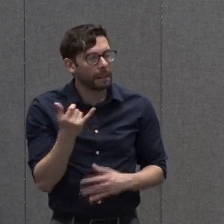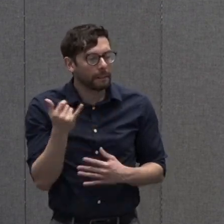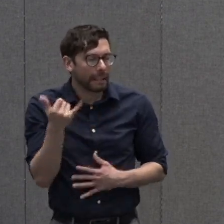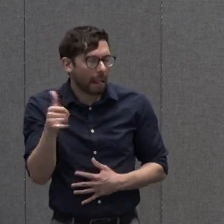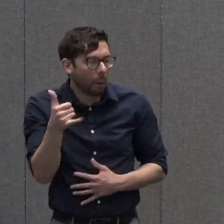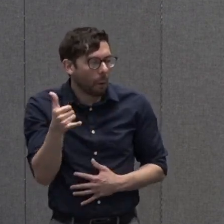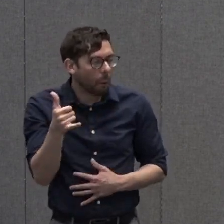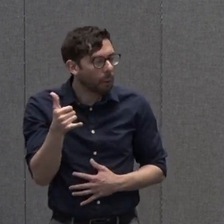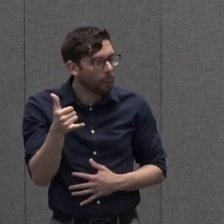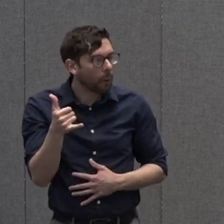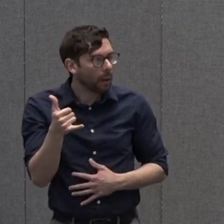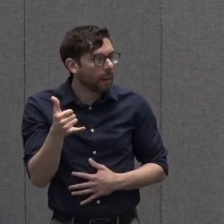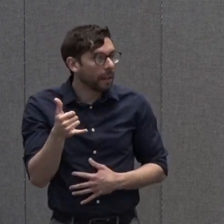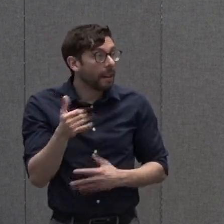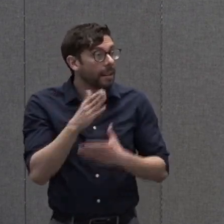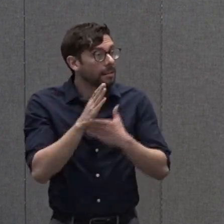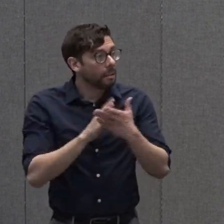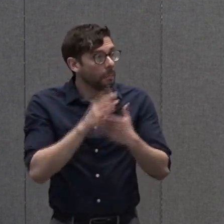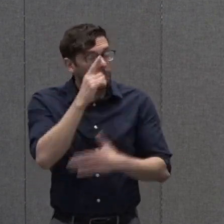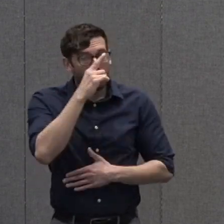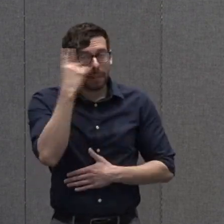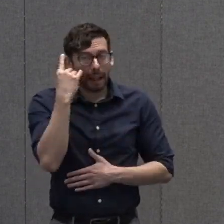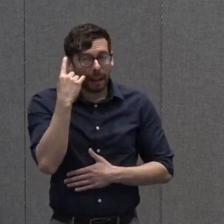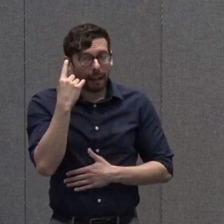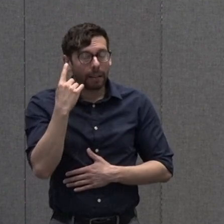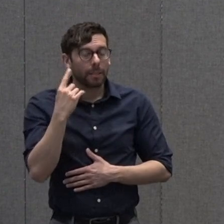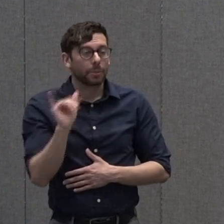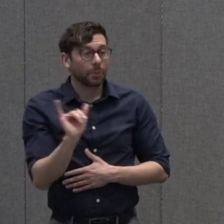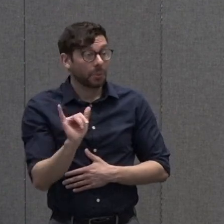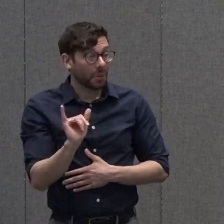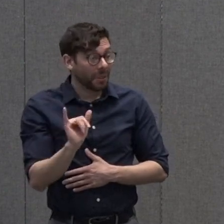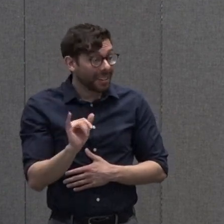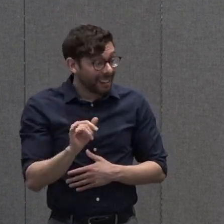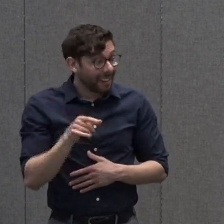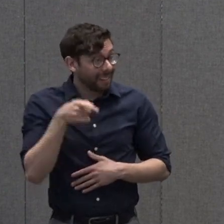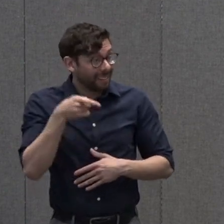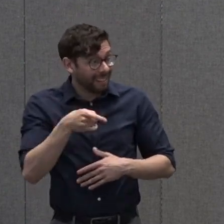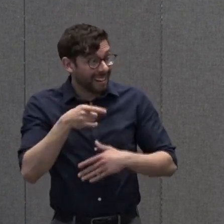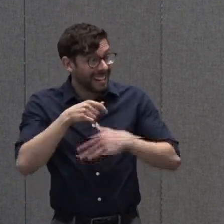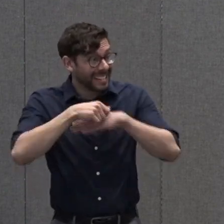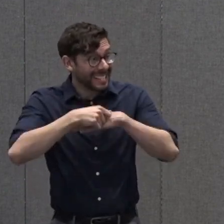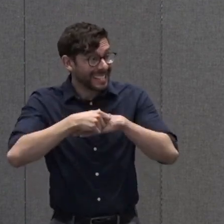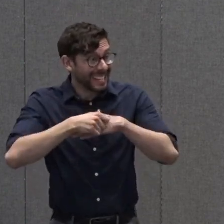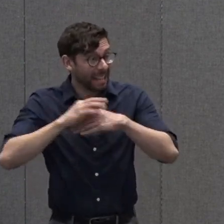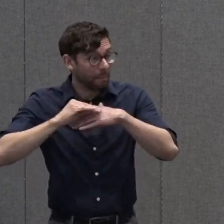and then the black here, on her skin. Now, does she shed her skin like a snake does? Well, she sheds her skin.